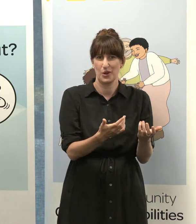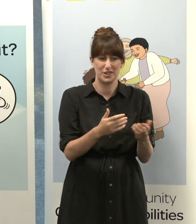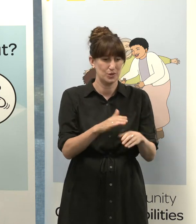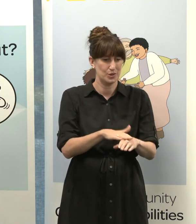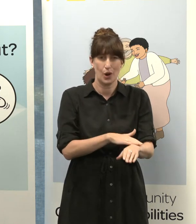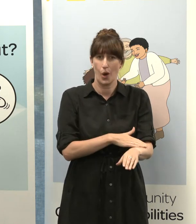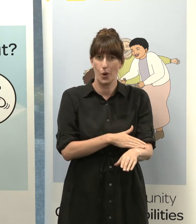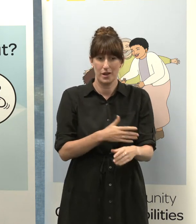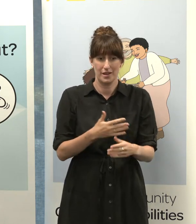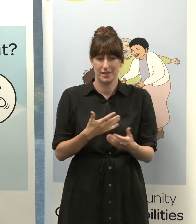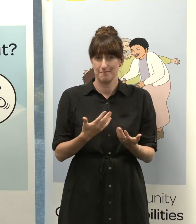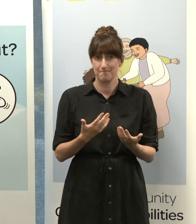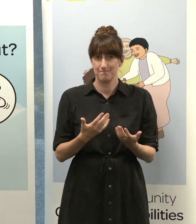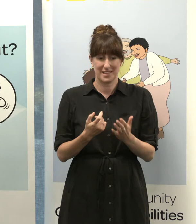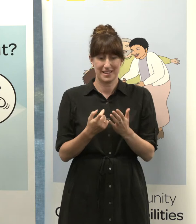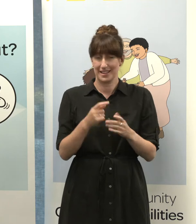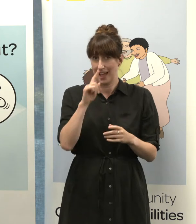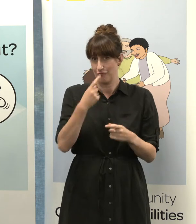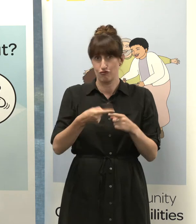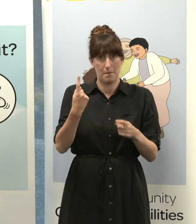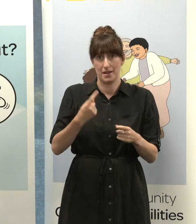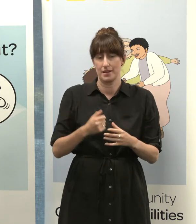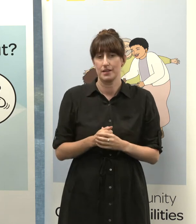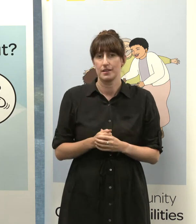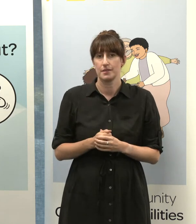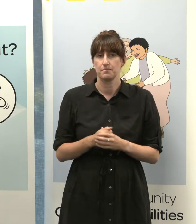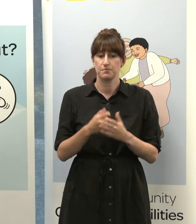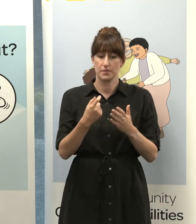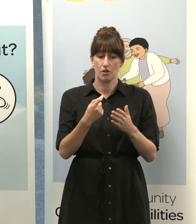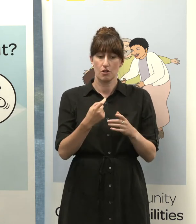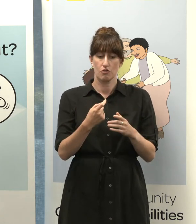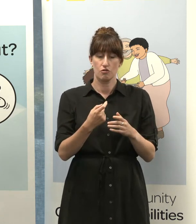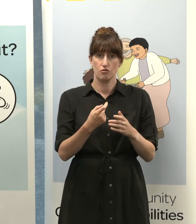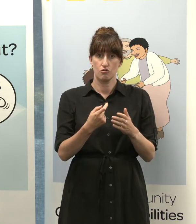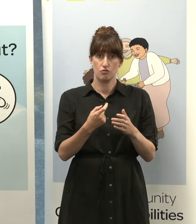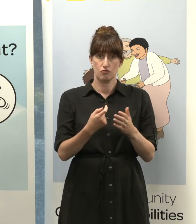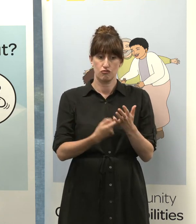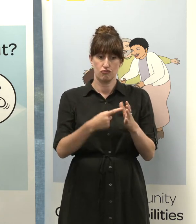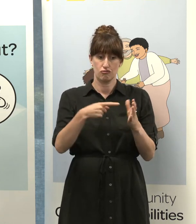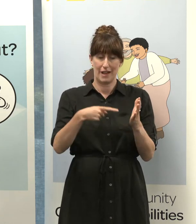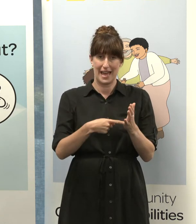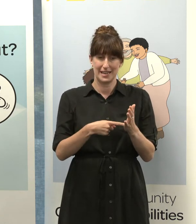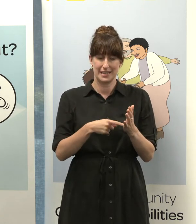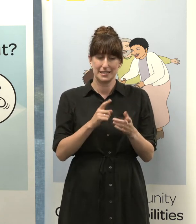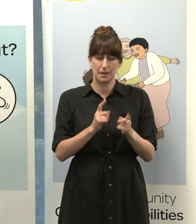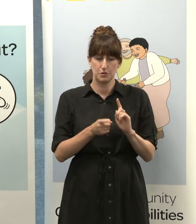do the number of tests we are doing with rapid antigen tests.